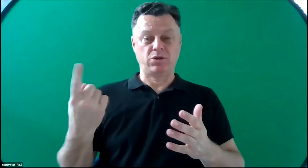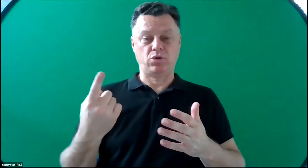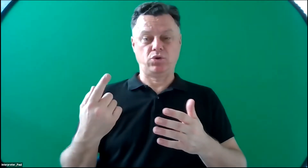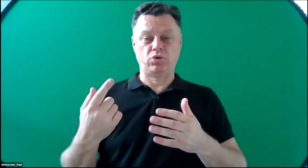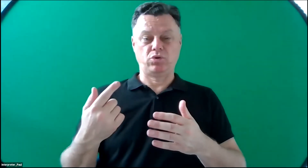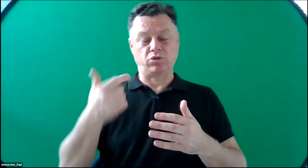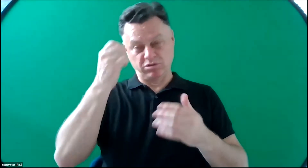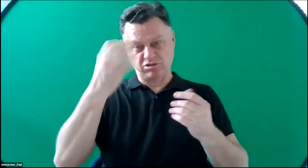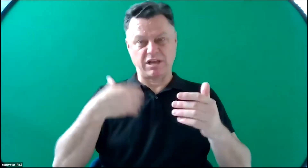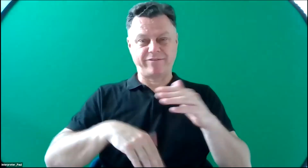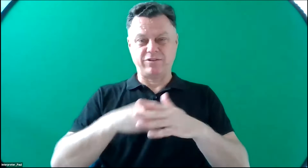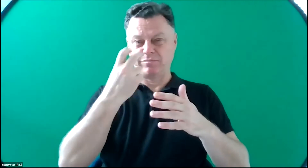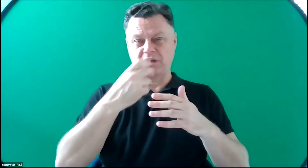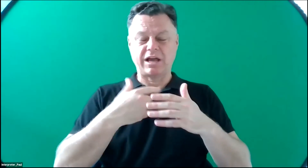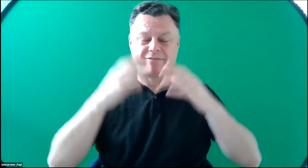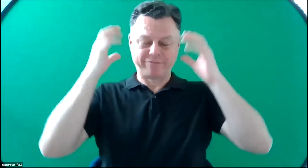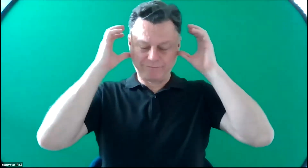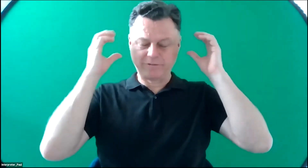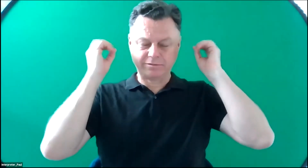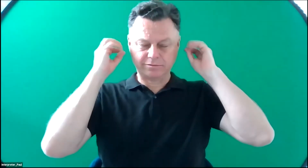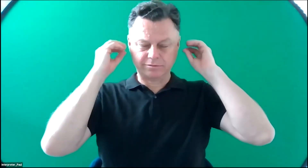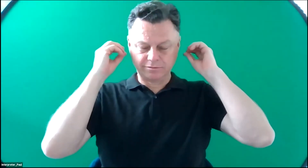blind that's why I've got headphones on, just to let you know, I'm not listening to the cricket